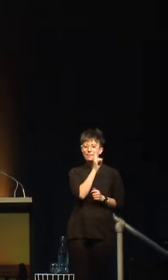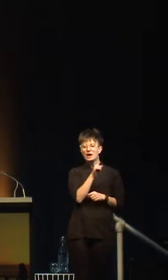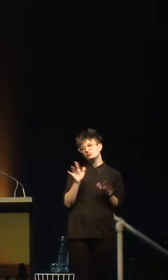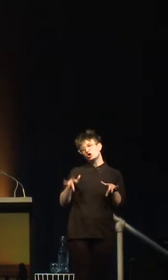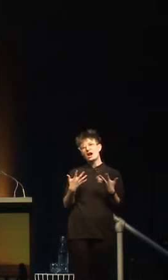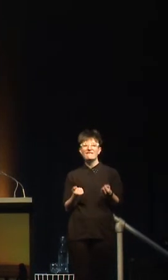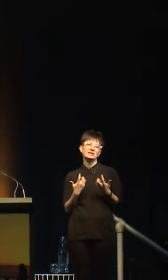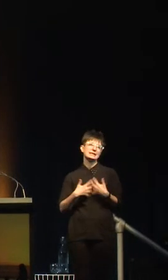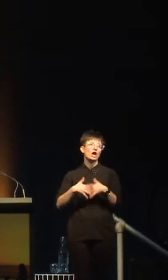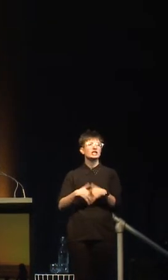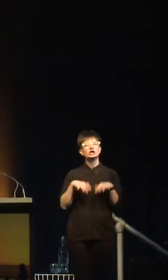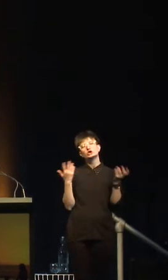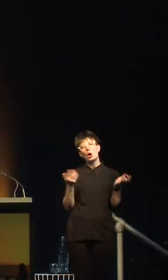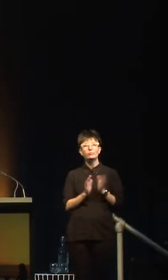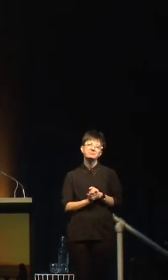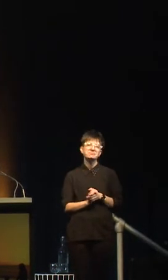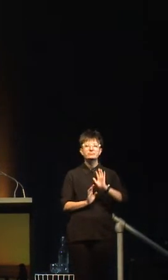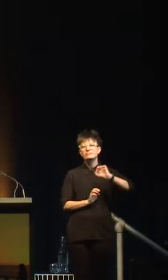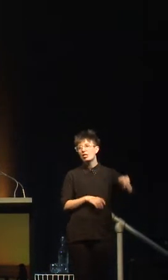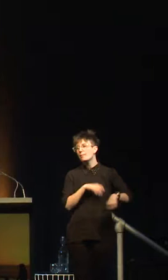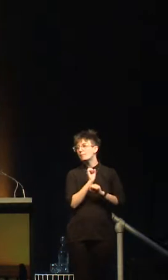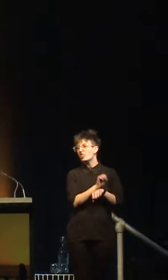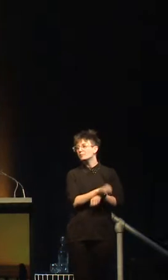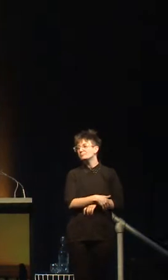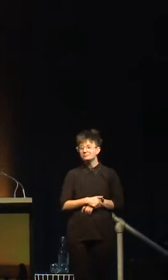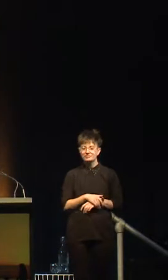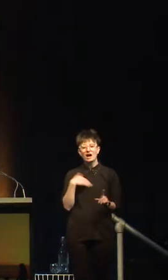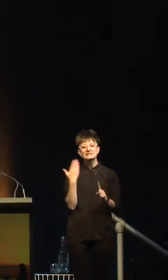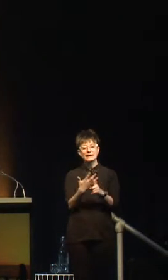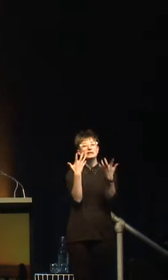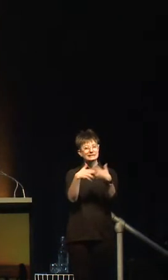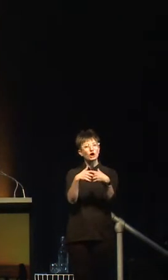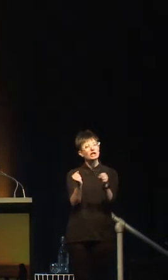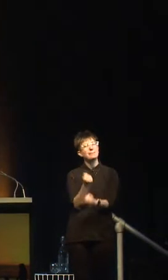so we're not going to intend to get there until the technology is created, well they